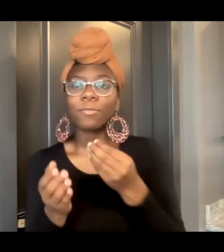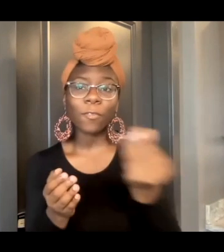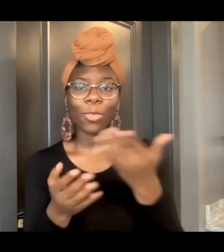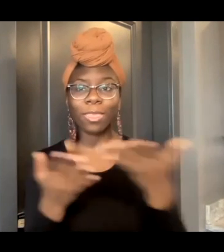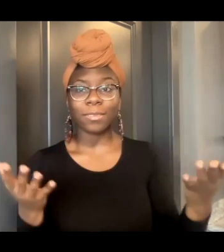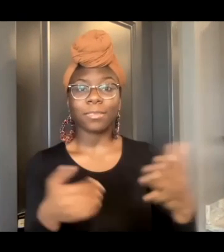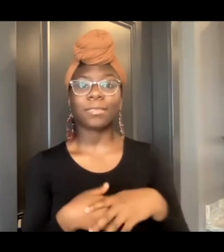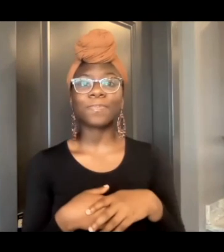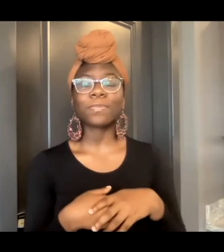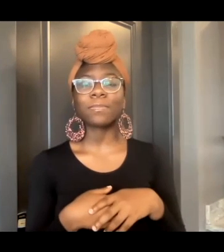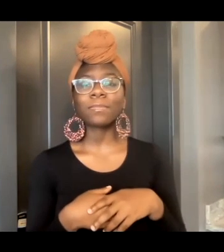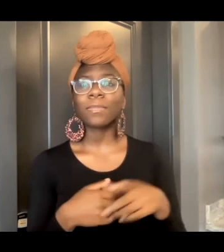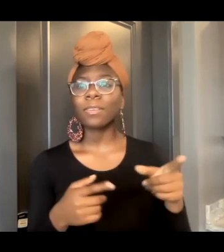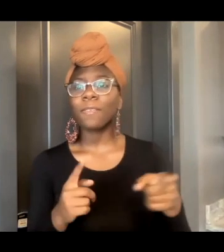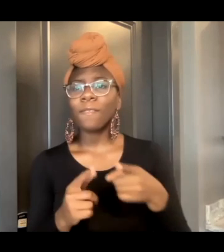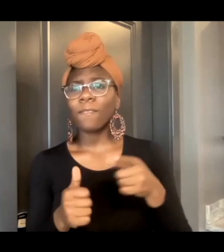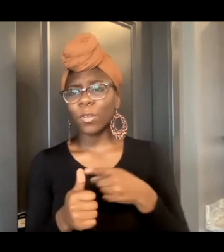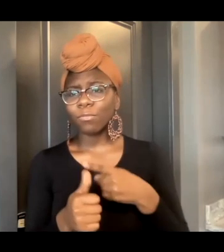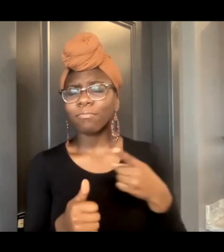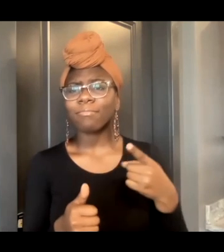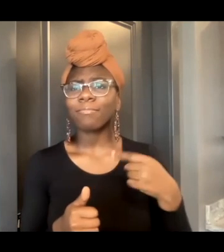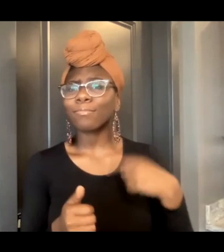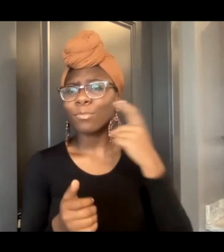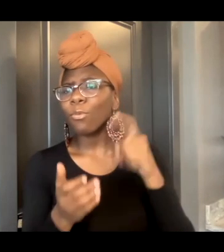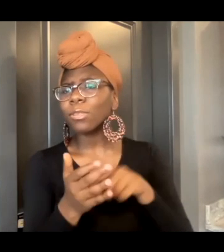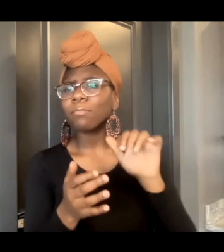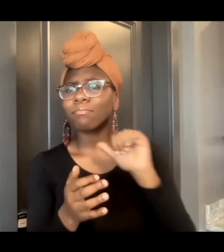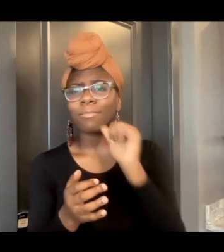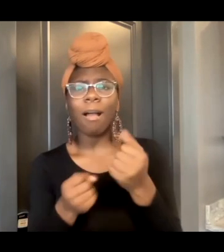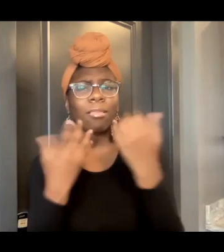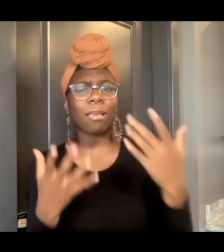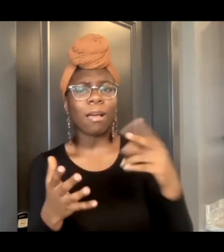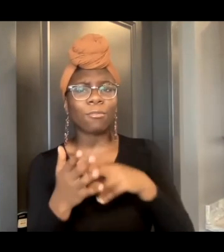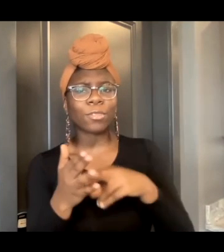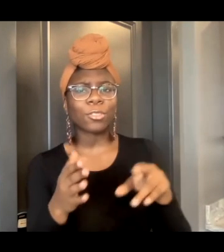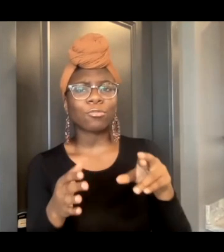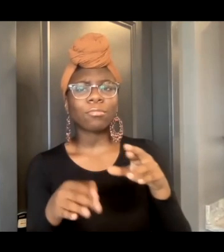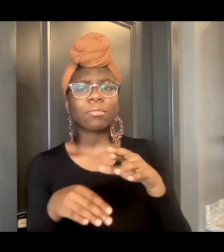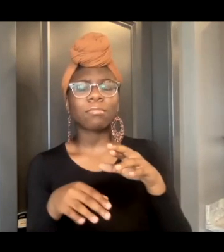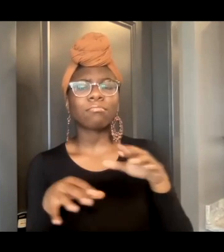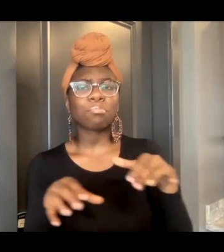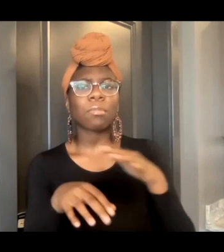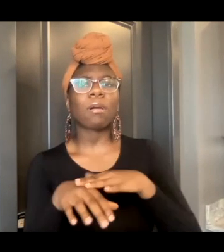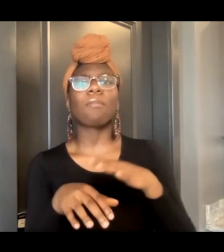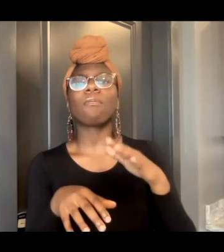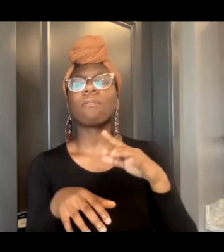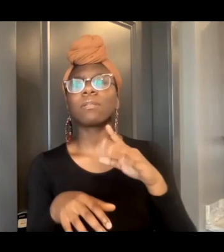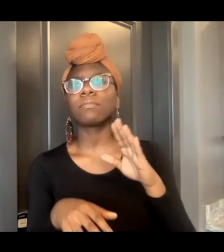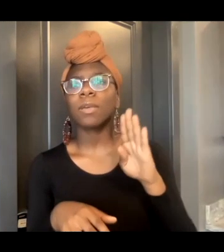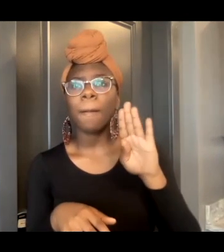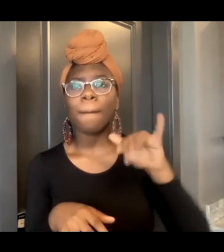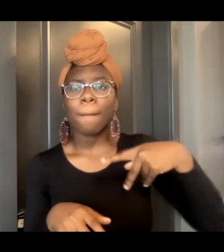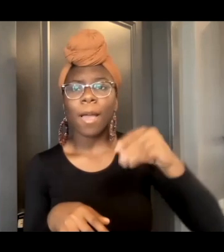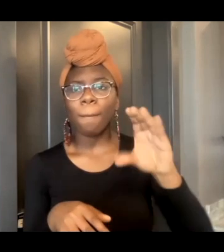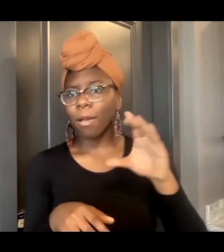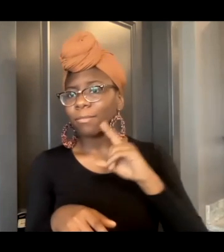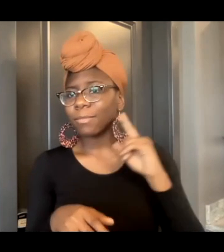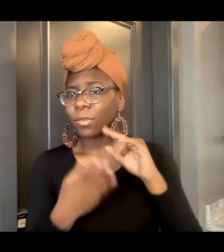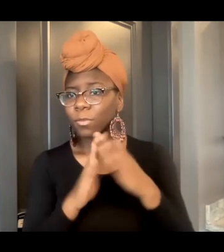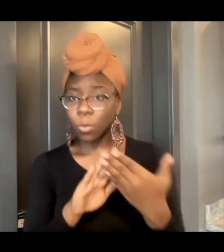First, I noticed that there wasn’t a lot of research done on the BIPOC deaf community.